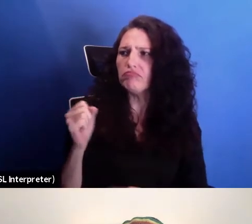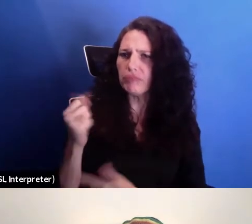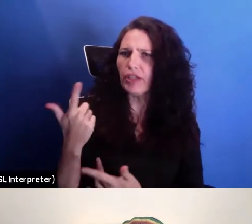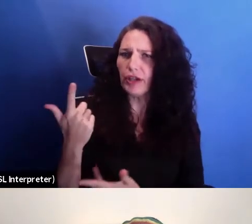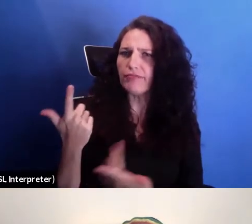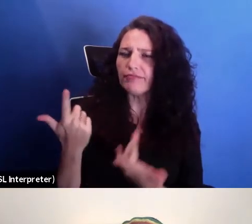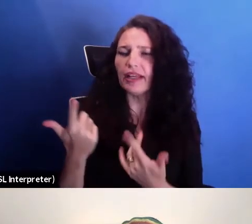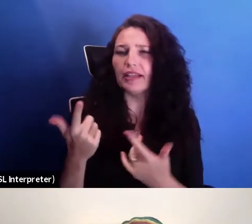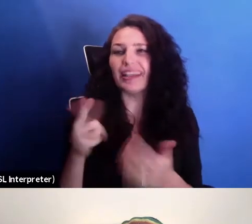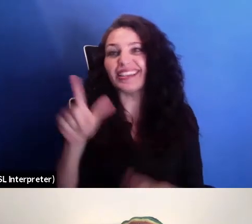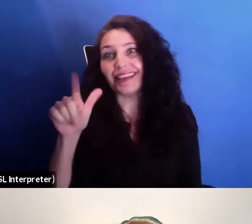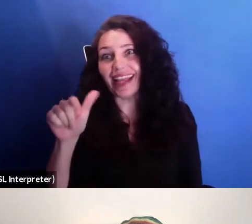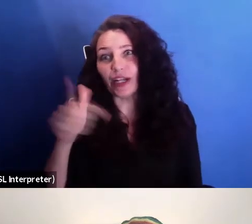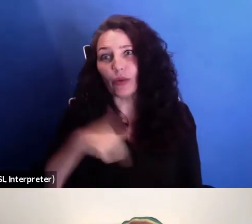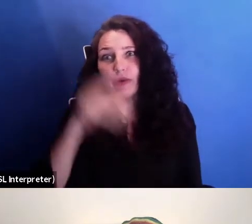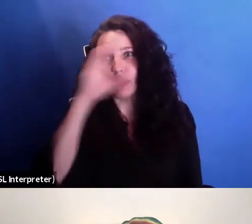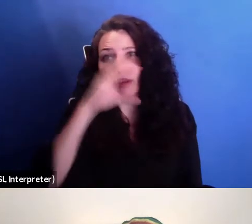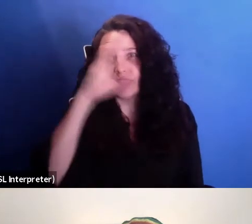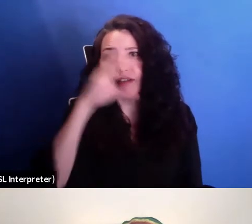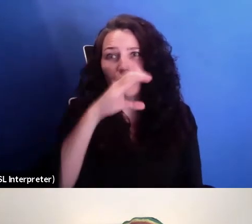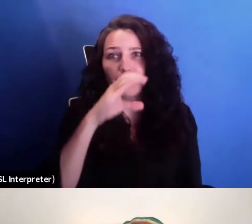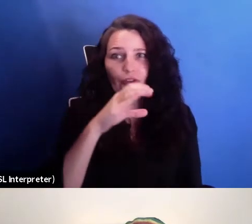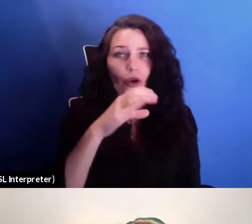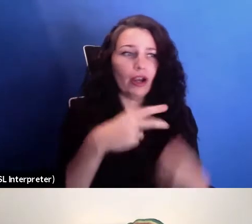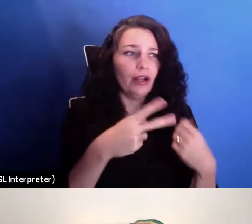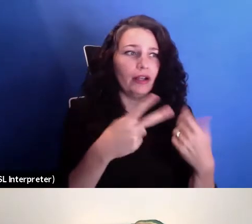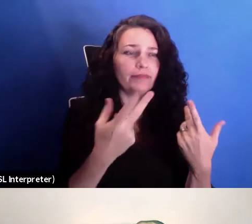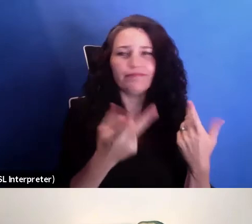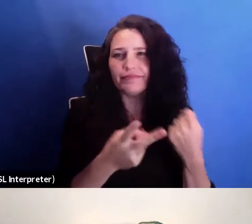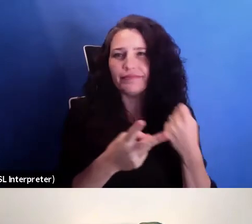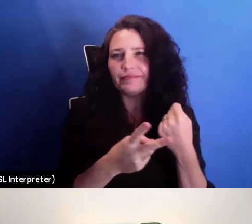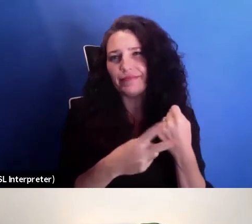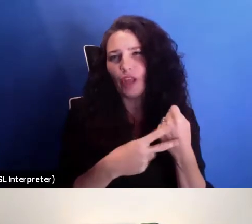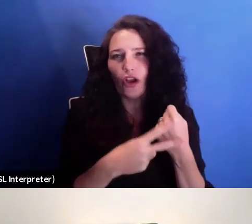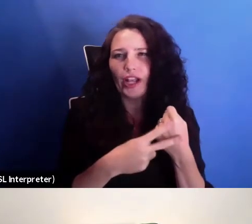the 504 Sit-in and the events that came later, that we saw.